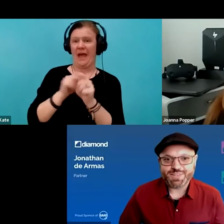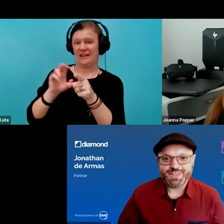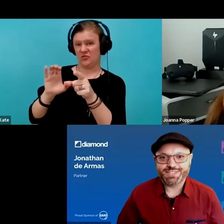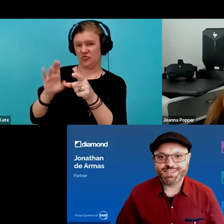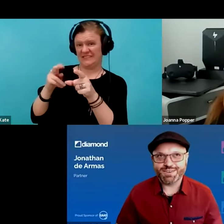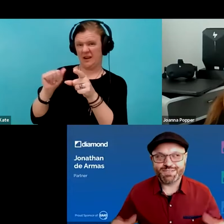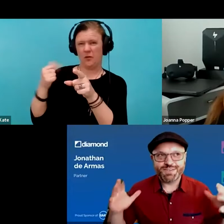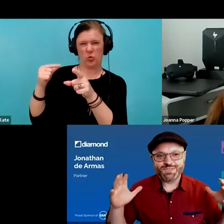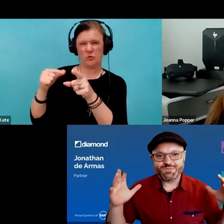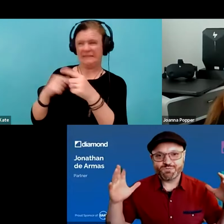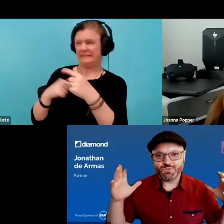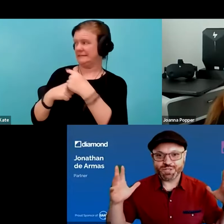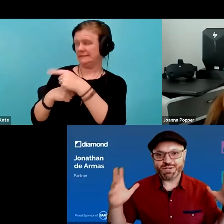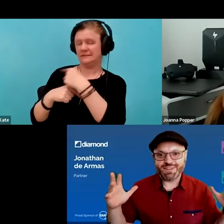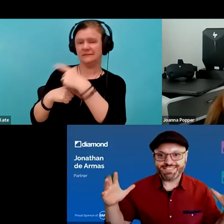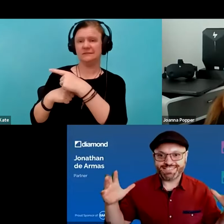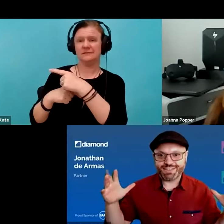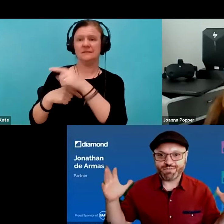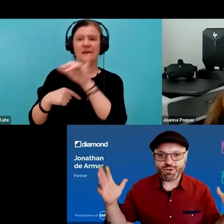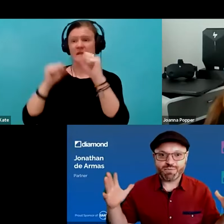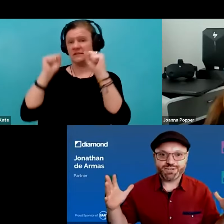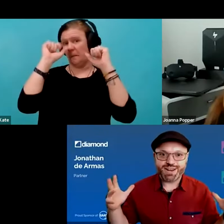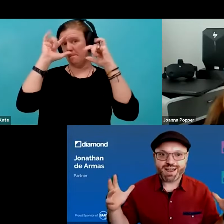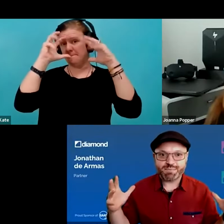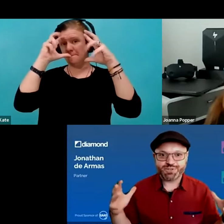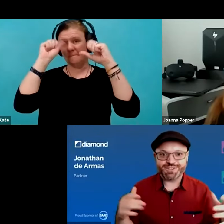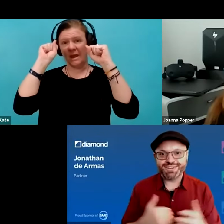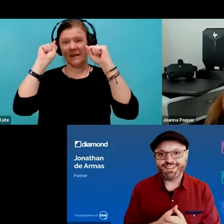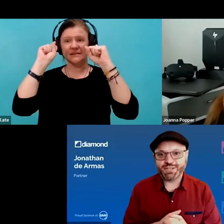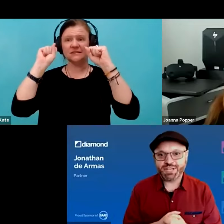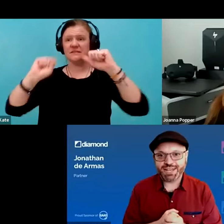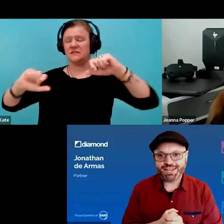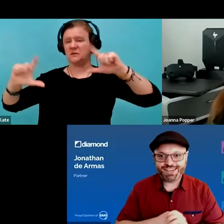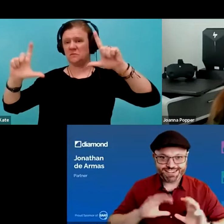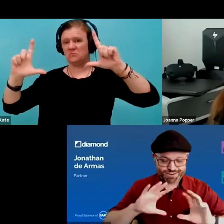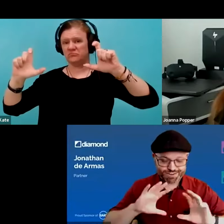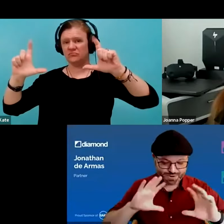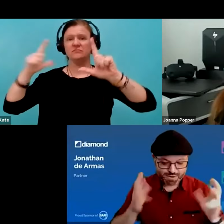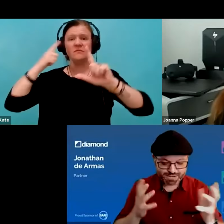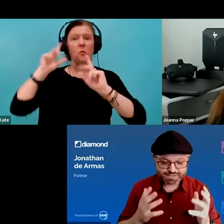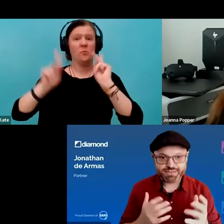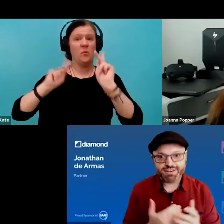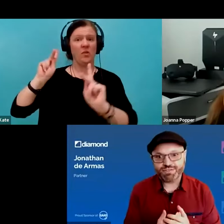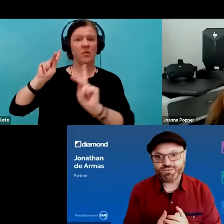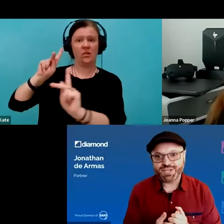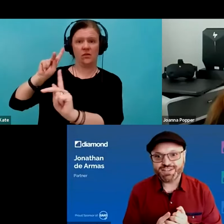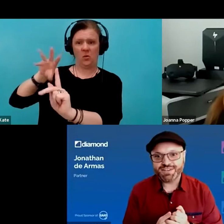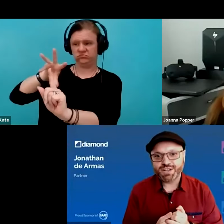That's a really amazing like volumetric capture and they can get an amazing 3D.